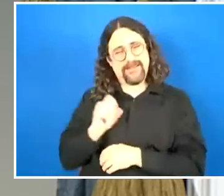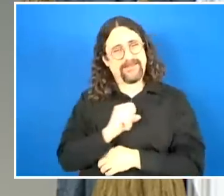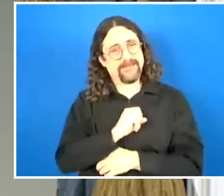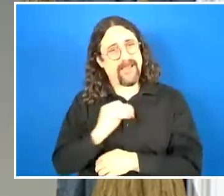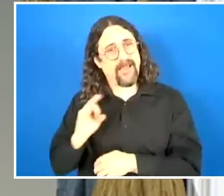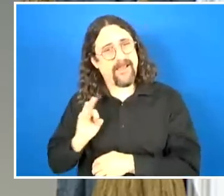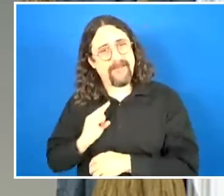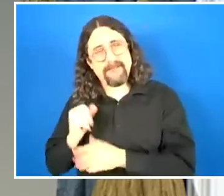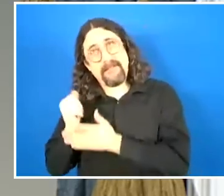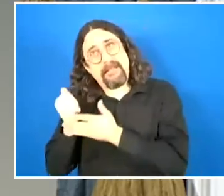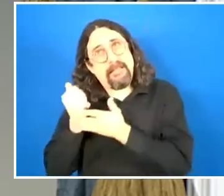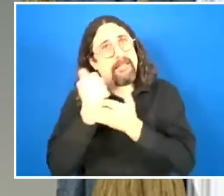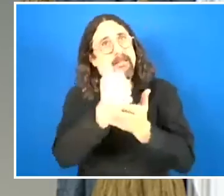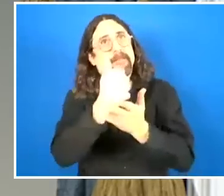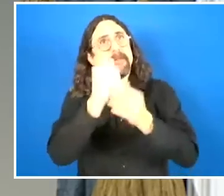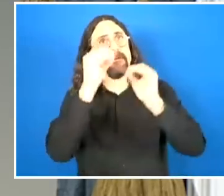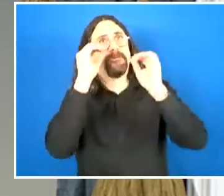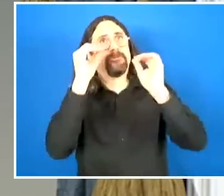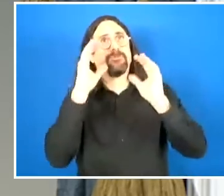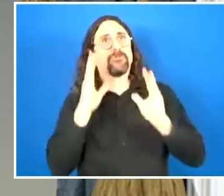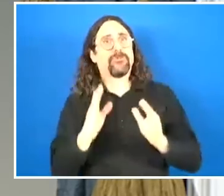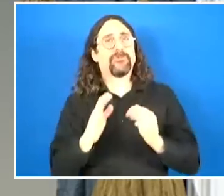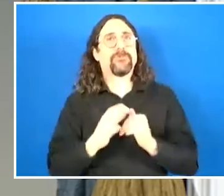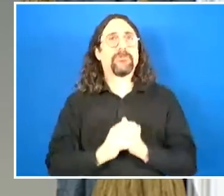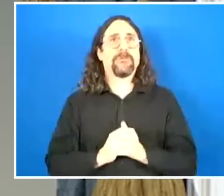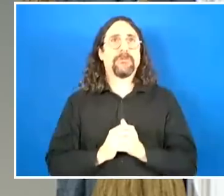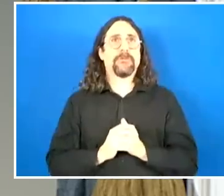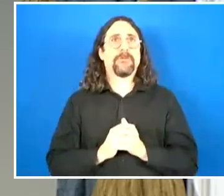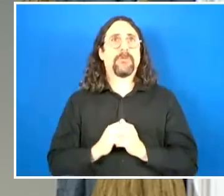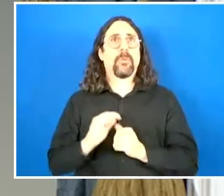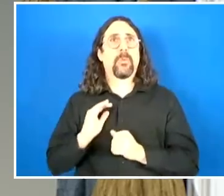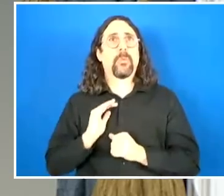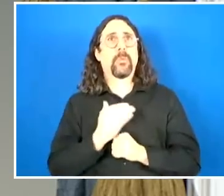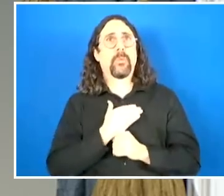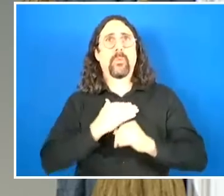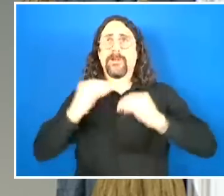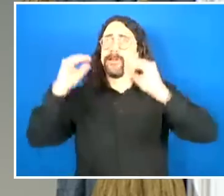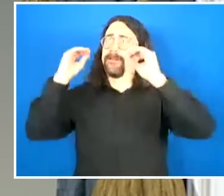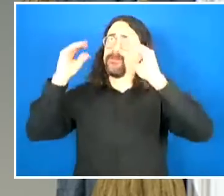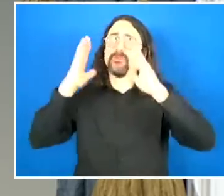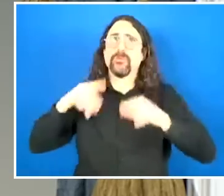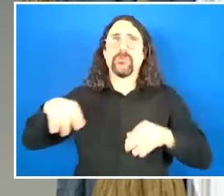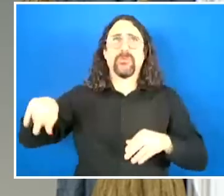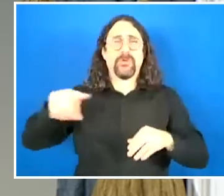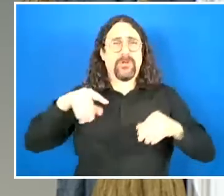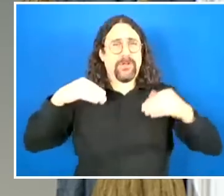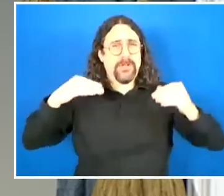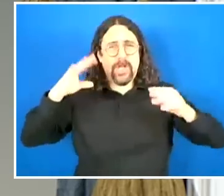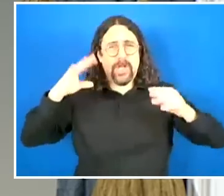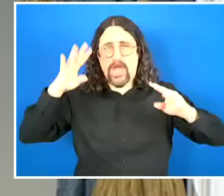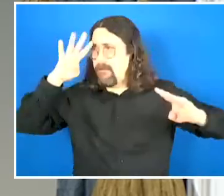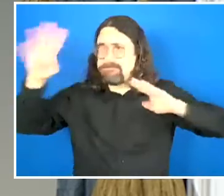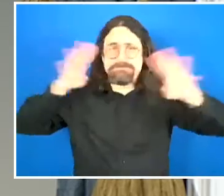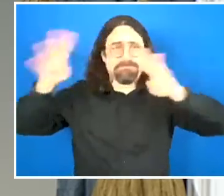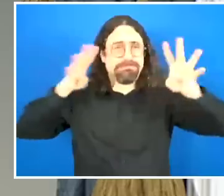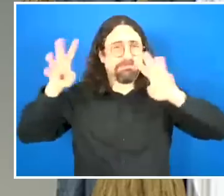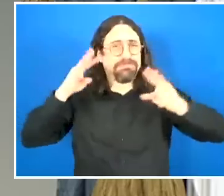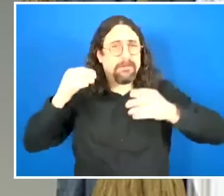INCREDIBLY INNOVATIVE AND ACTIVITIES THAT THEY'VE PUT FORWARD FOR OUR